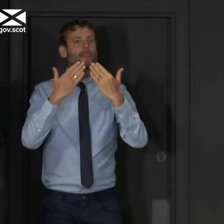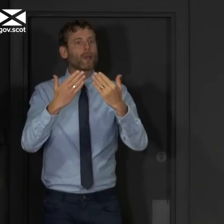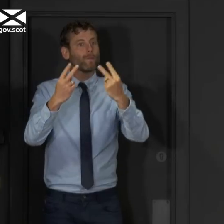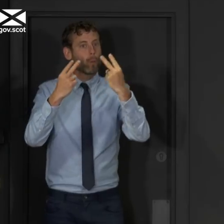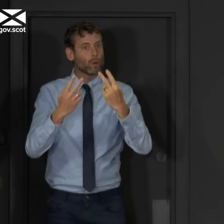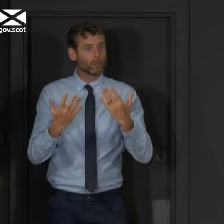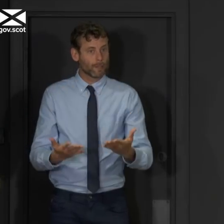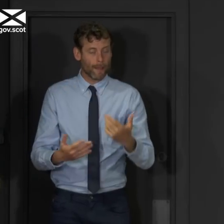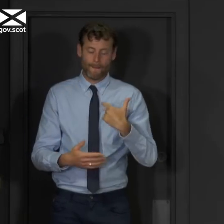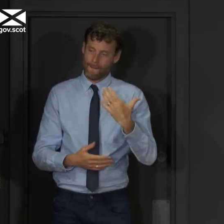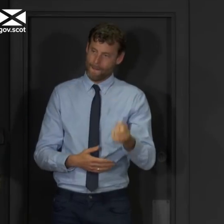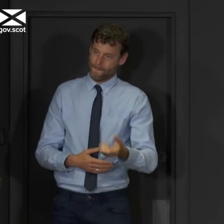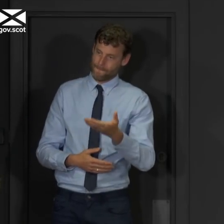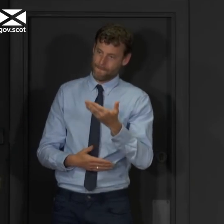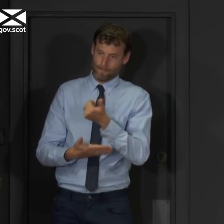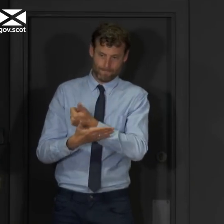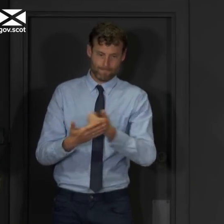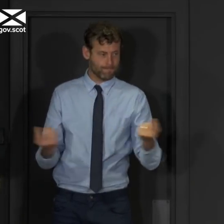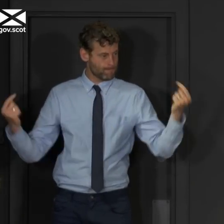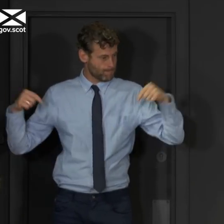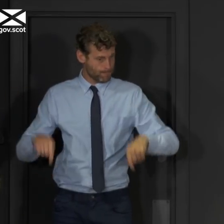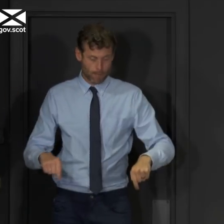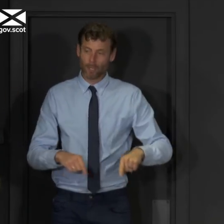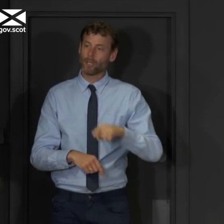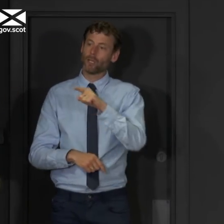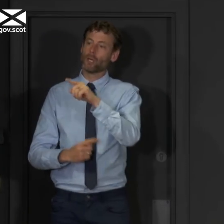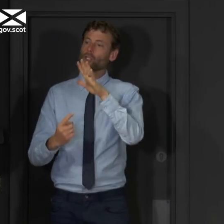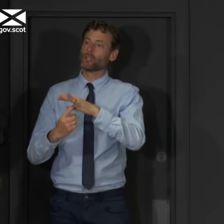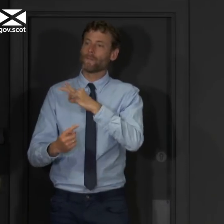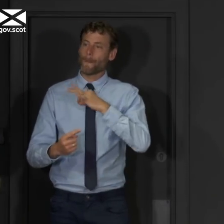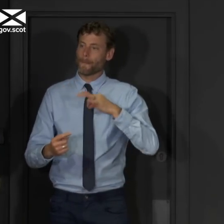I'm joined of course, as usual, by the chief medical officer and by the health secretary